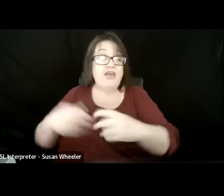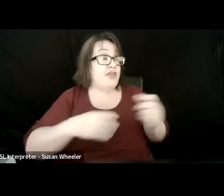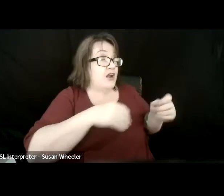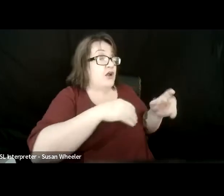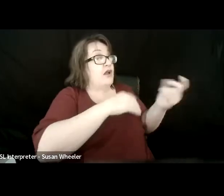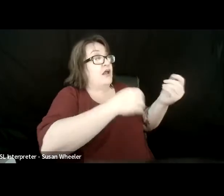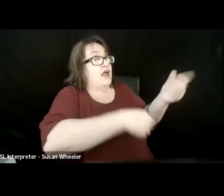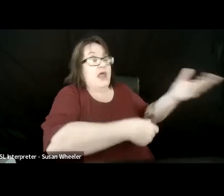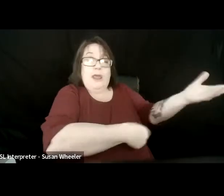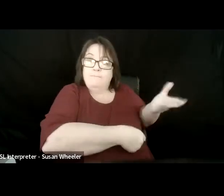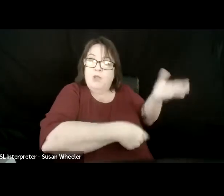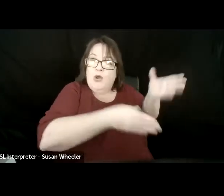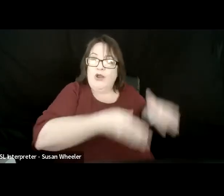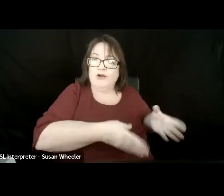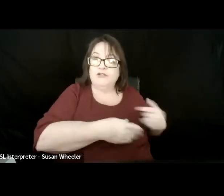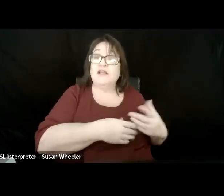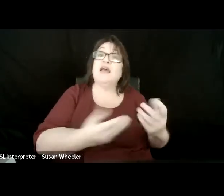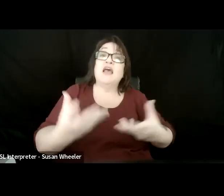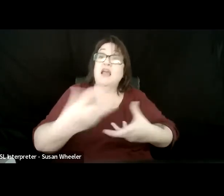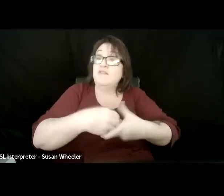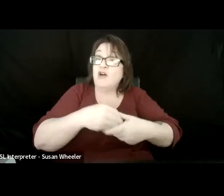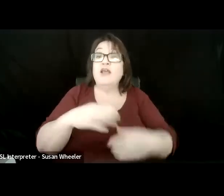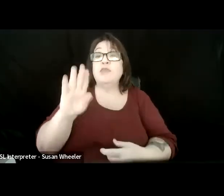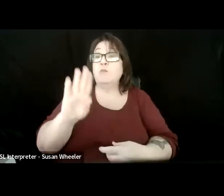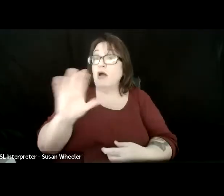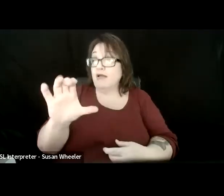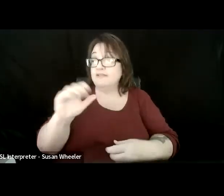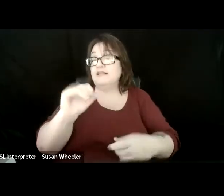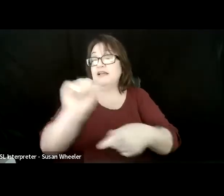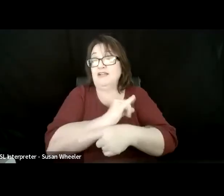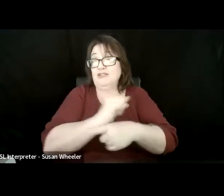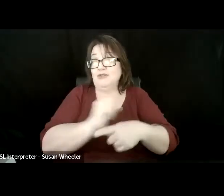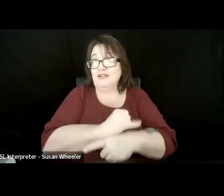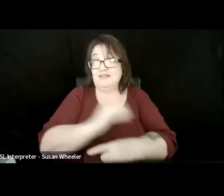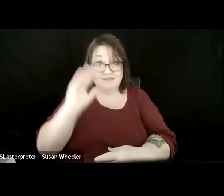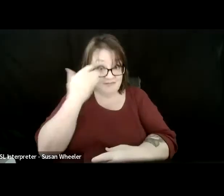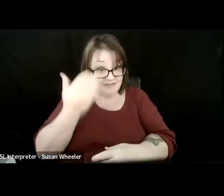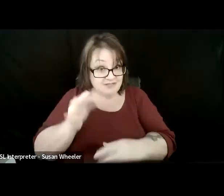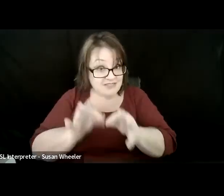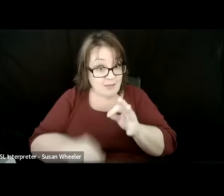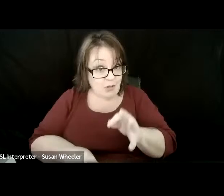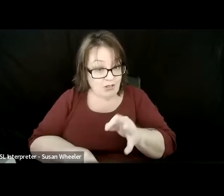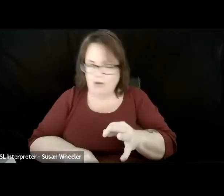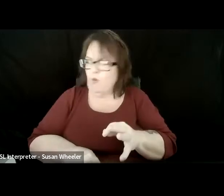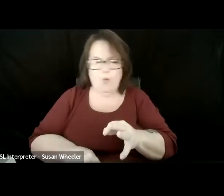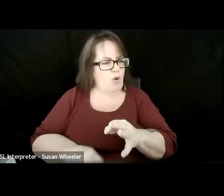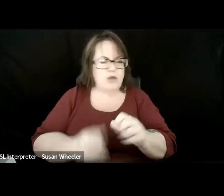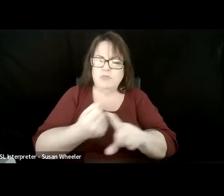within the broadcasting industry. Sounds simple, right? Well, there is actually a lot more to personal service agreements